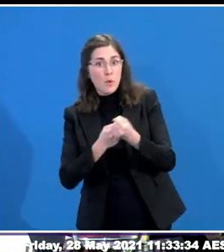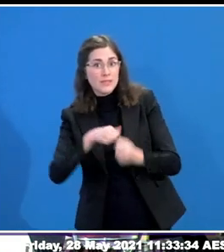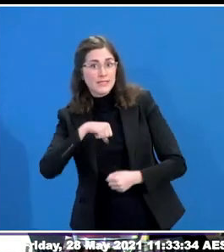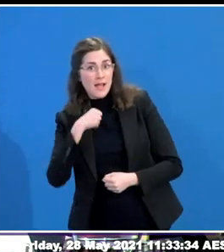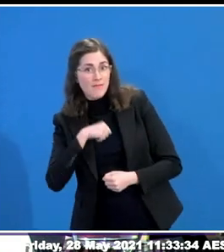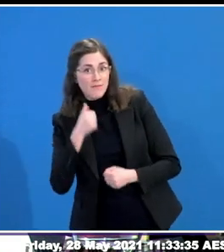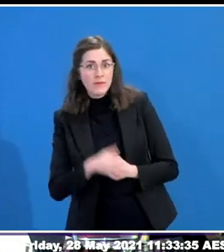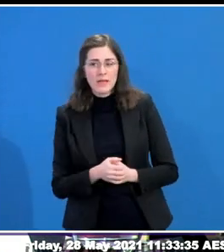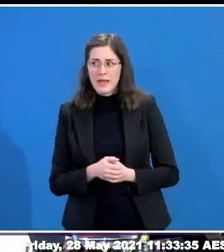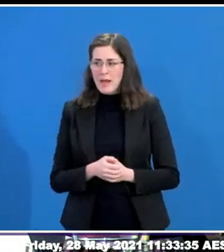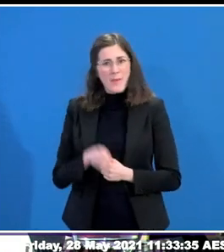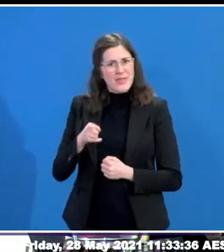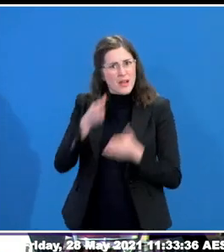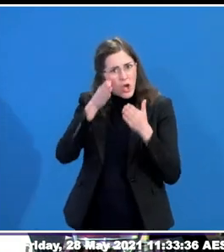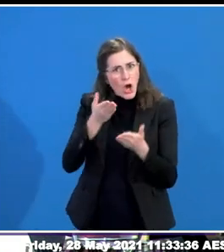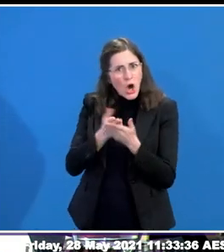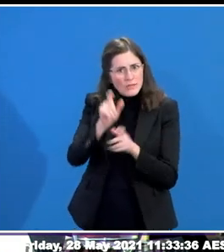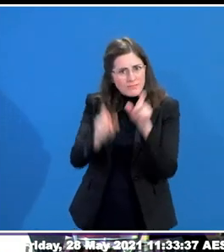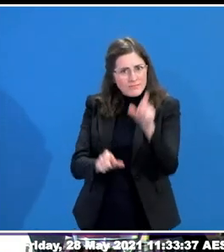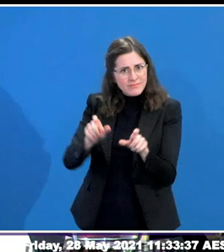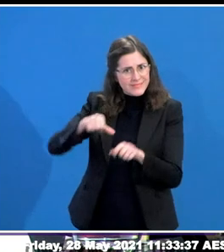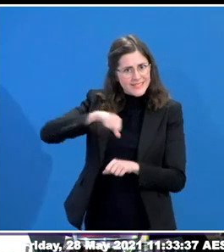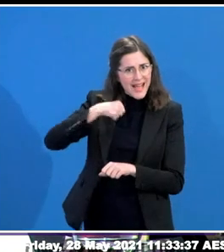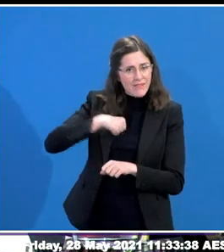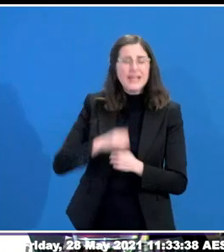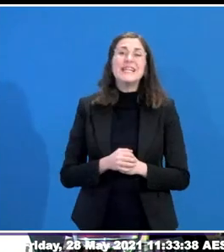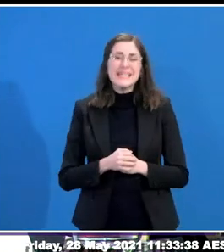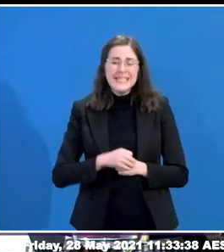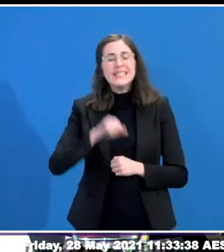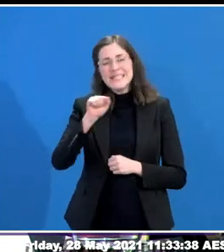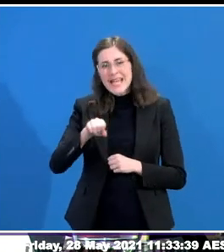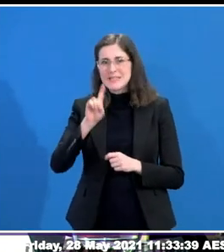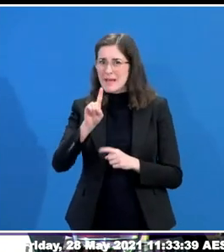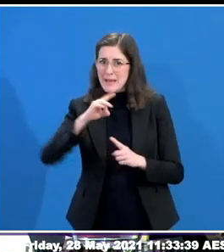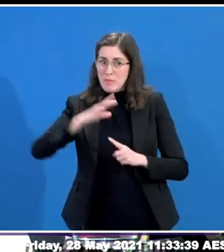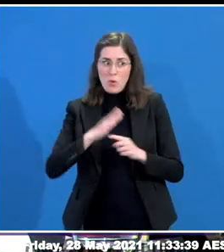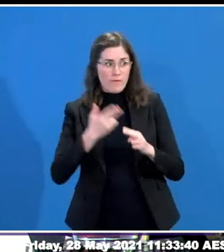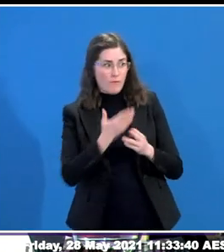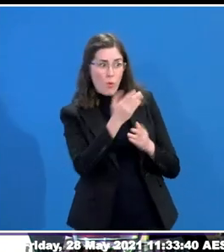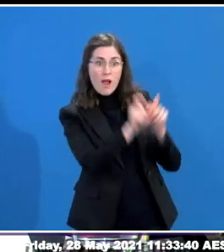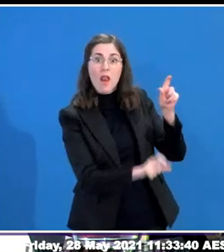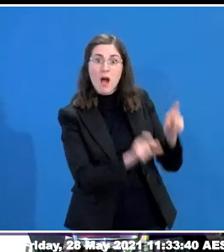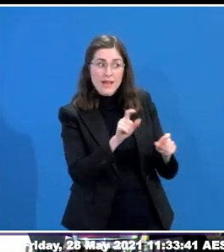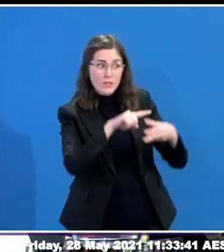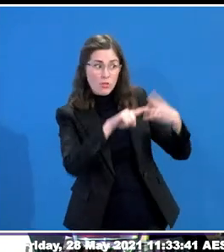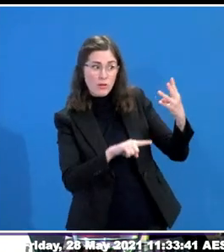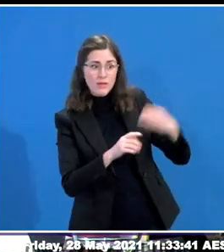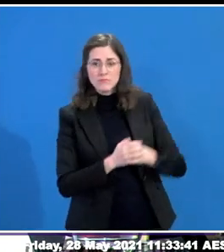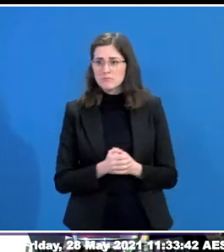the staff, is it not? But that is critical for the clients. That is absolutely critical for the clients. There is no mention of the clients at all in the immediate actions?